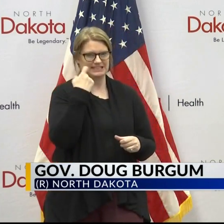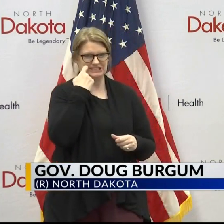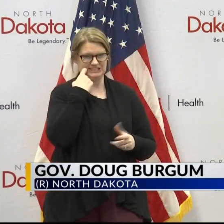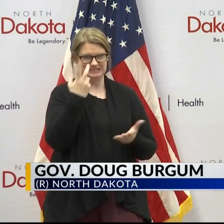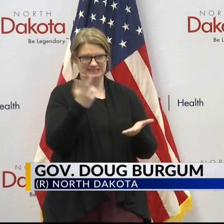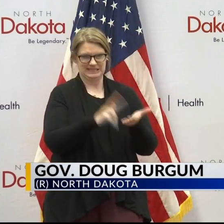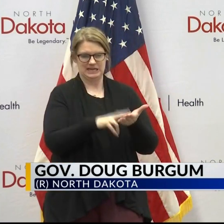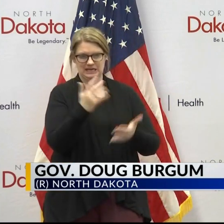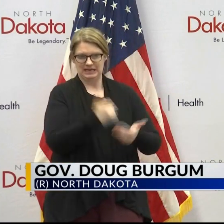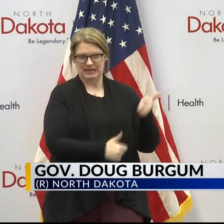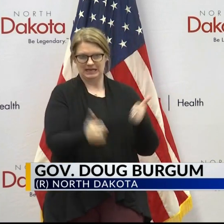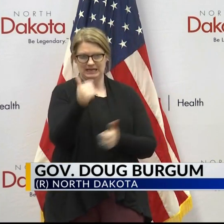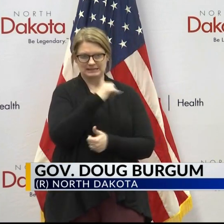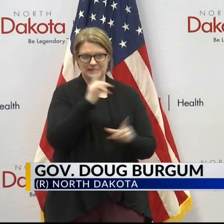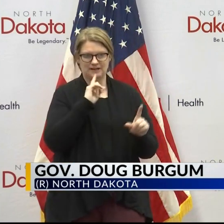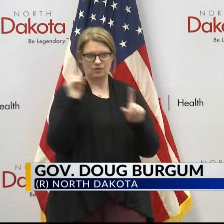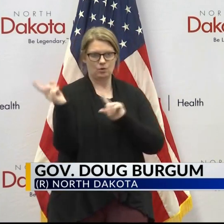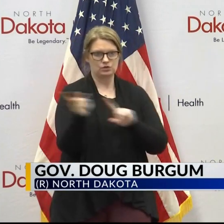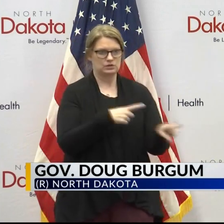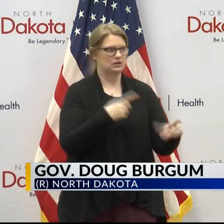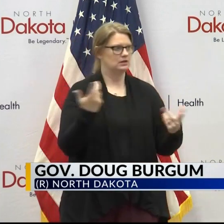ELIGIBLE NORTH DAKOTA INTO CAST A BALLOT WHILE PROTECTING THE HEALTH AND SAFETY OF POLL WORKERS.